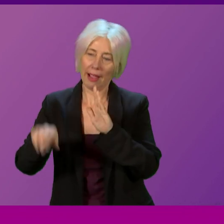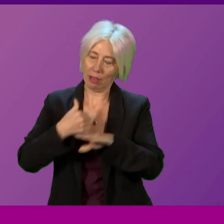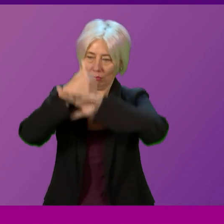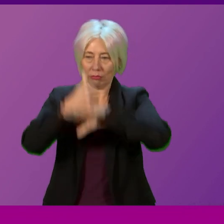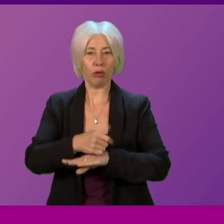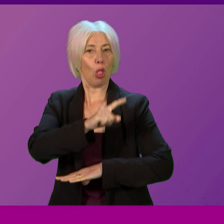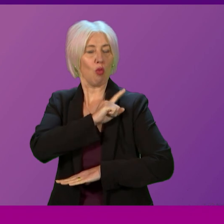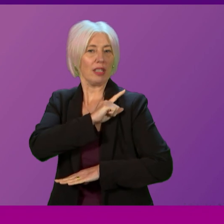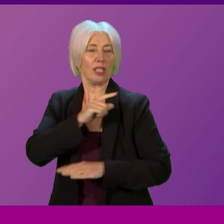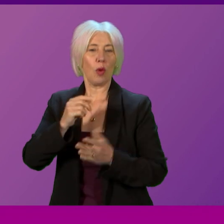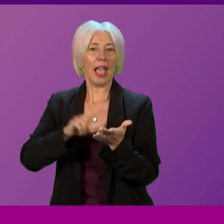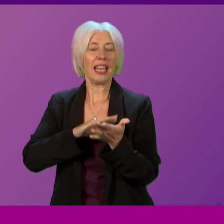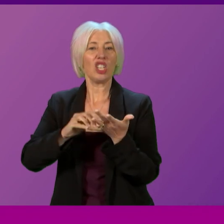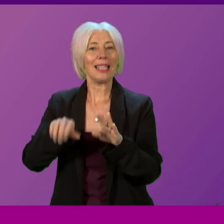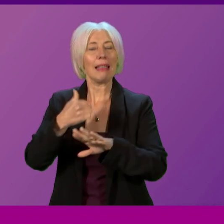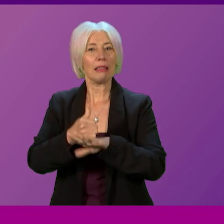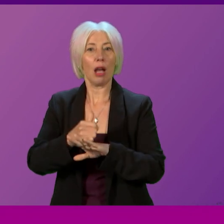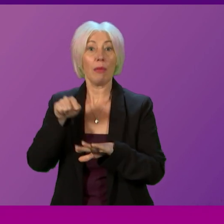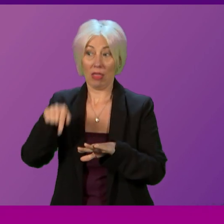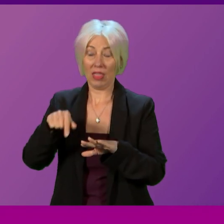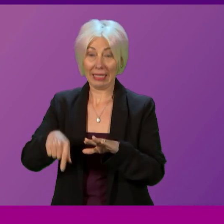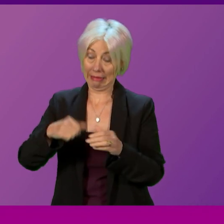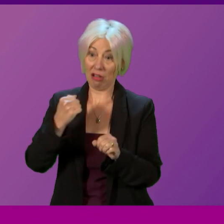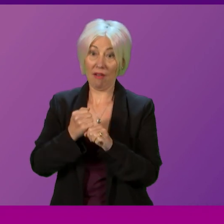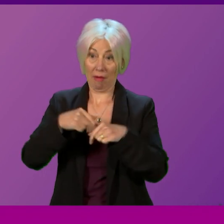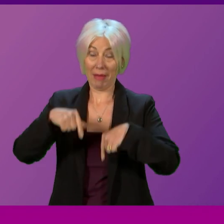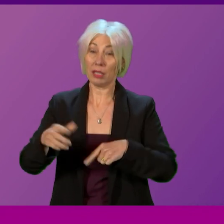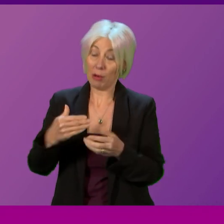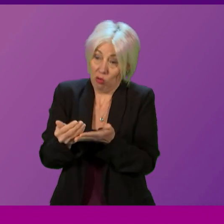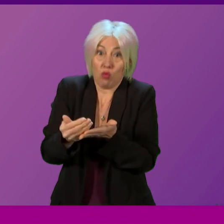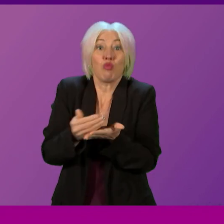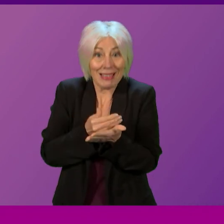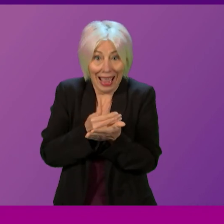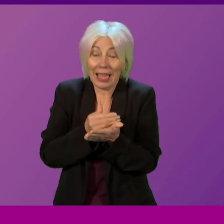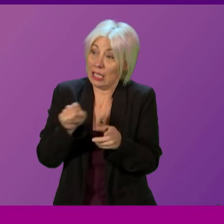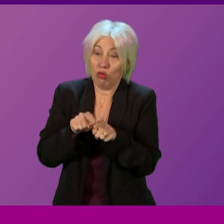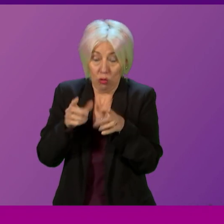service, which this Government has done more than any to protect and to enhance are not